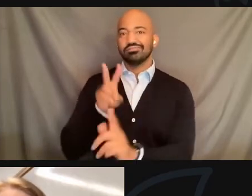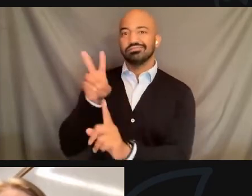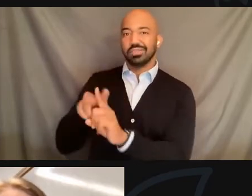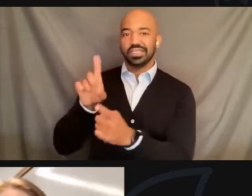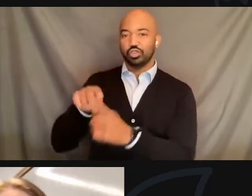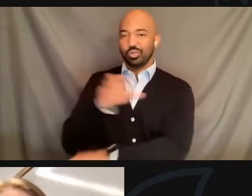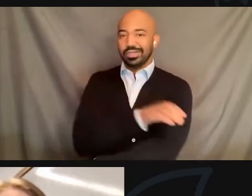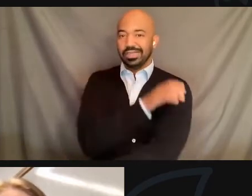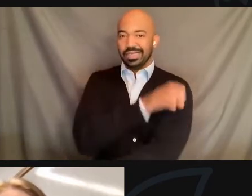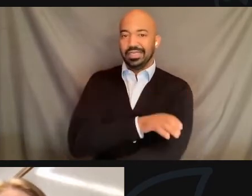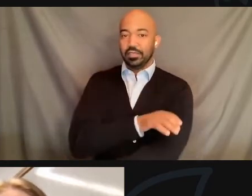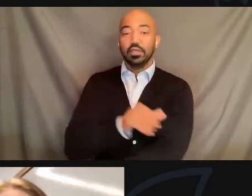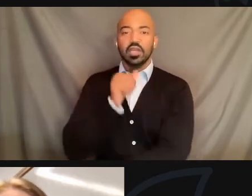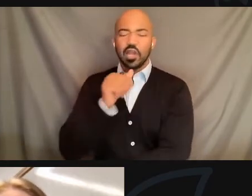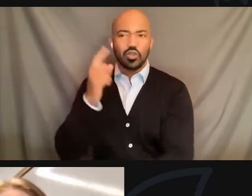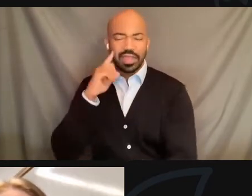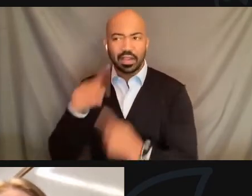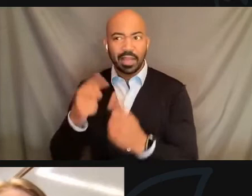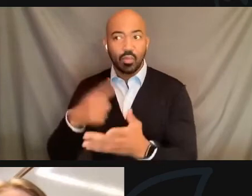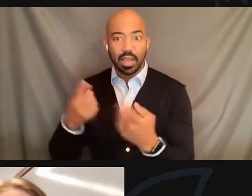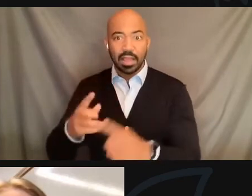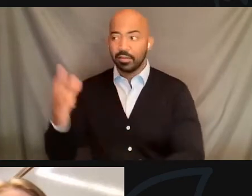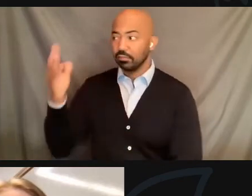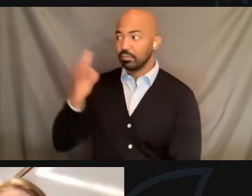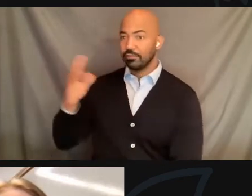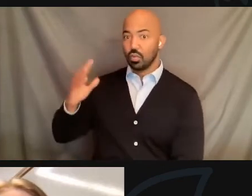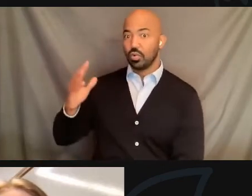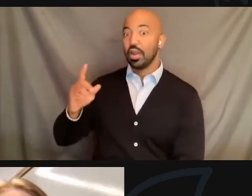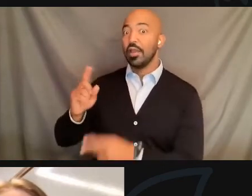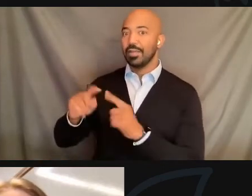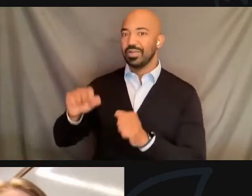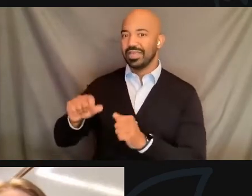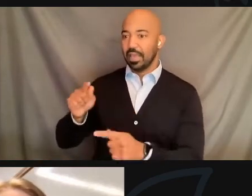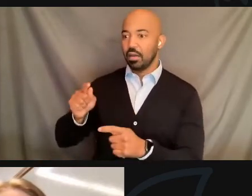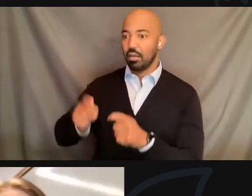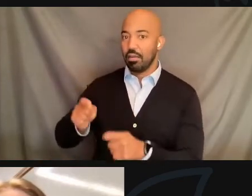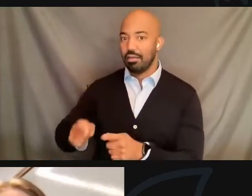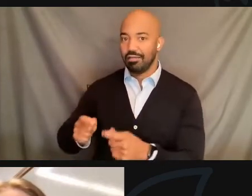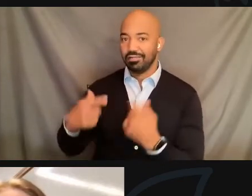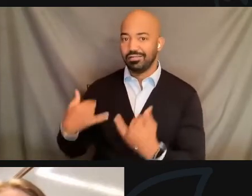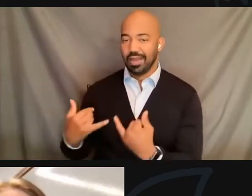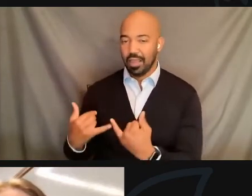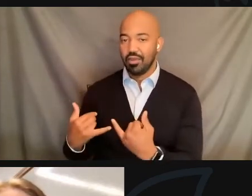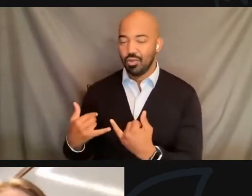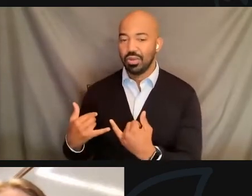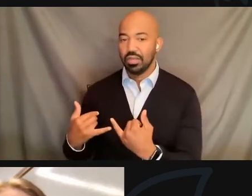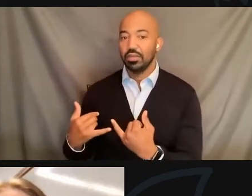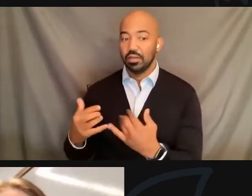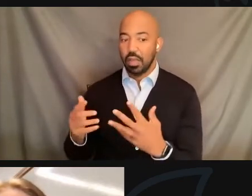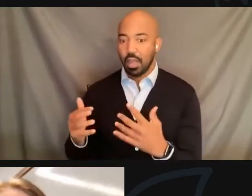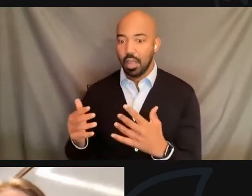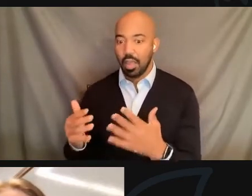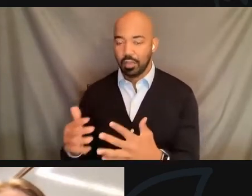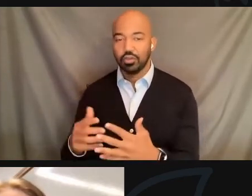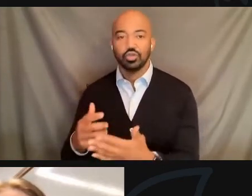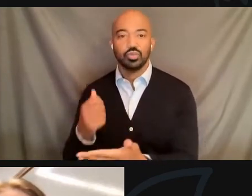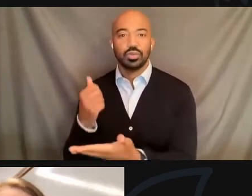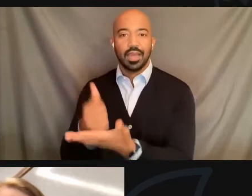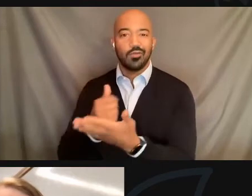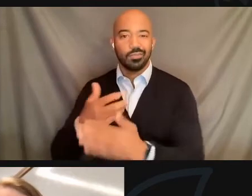about what happened in the past. Or we can modulate it now, to improve behavior. Again, there's still a lot of work to do with